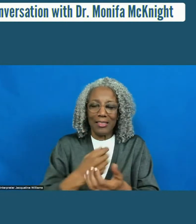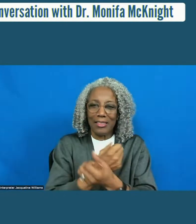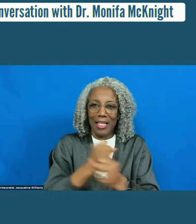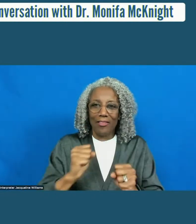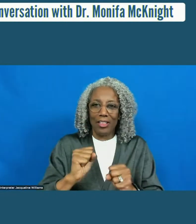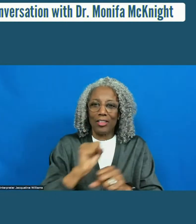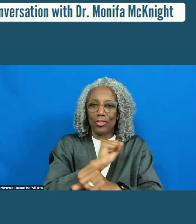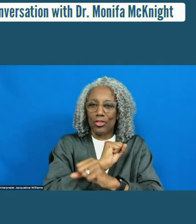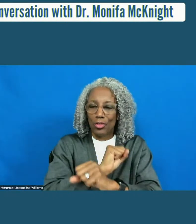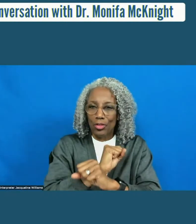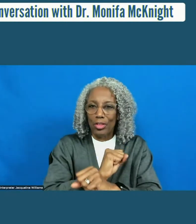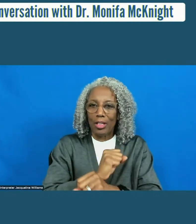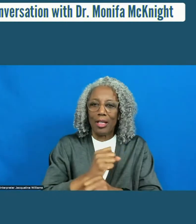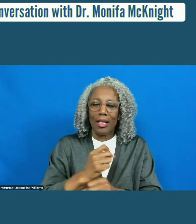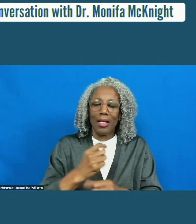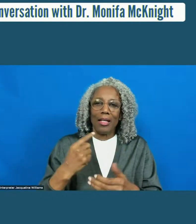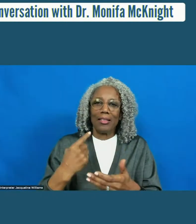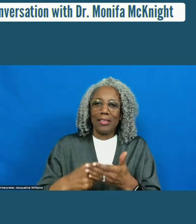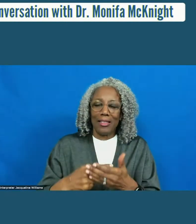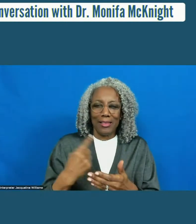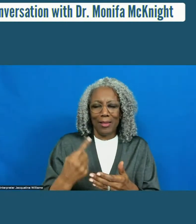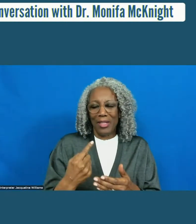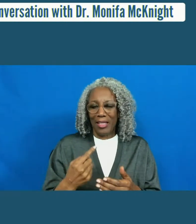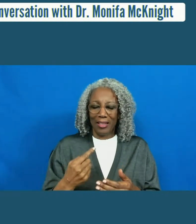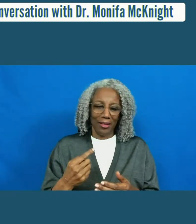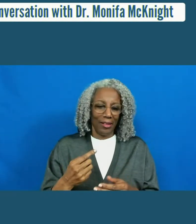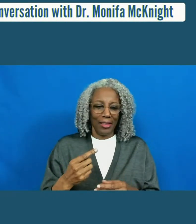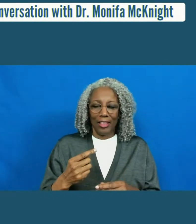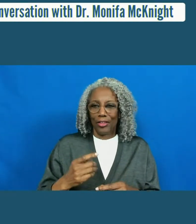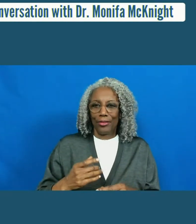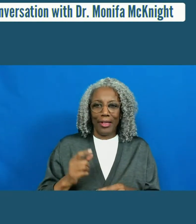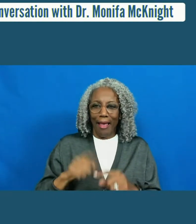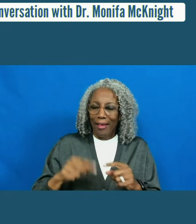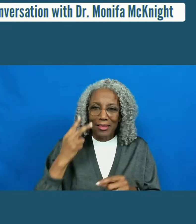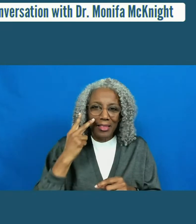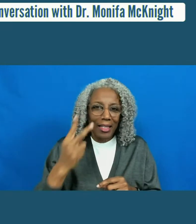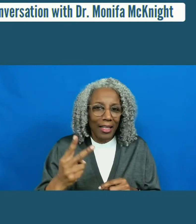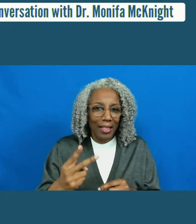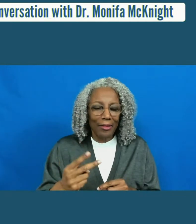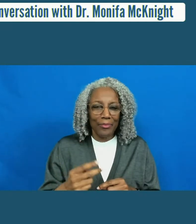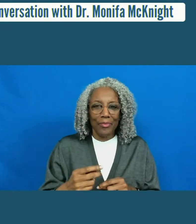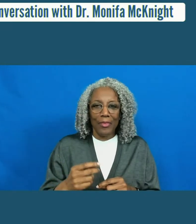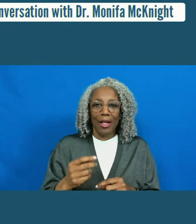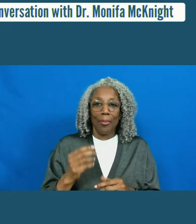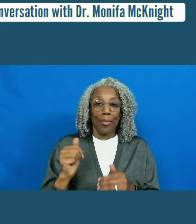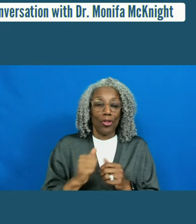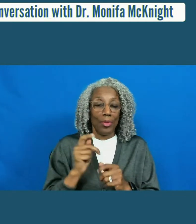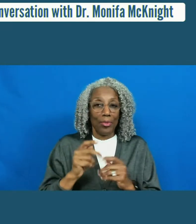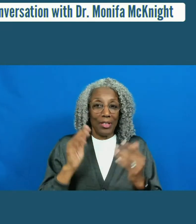tricky things to talk about, because when we discuss safety and security, we're talking